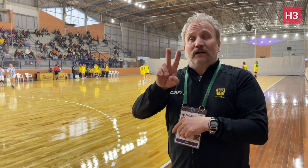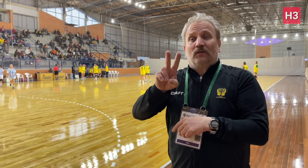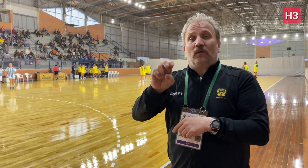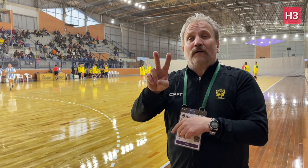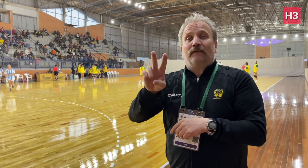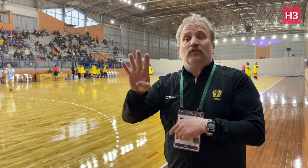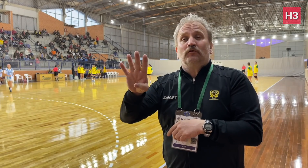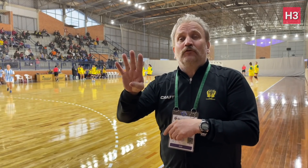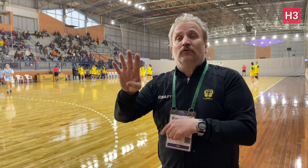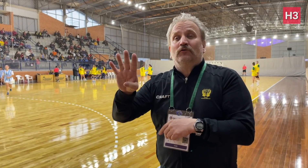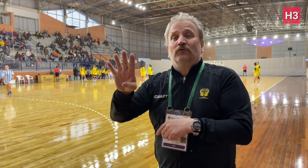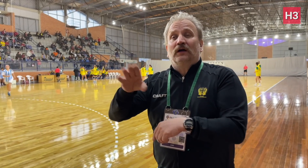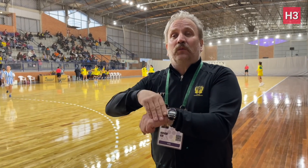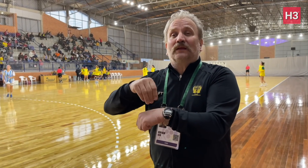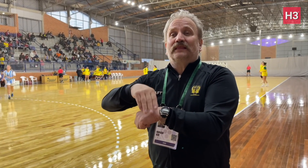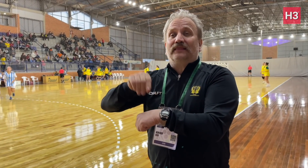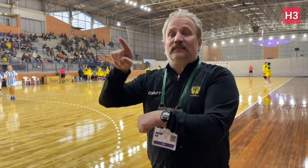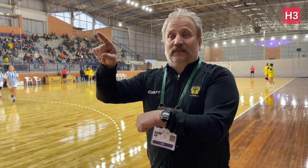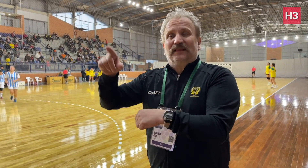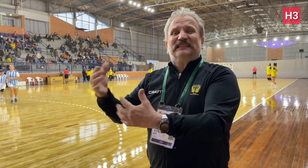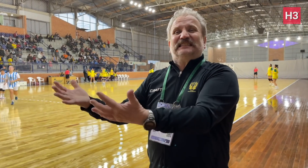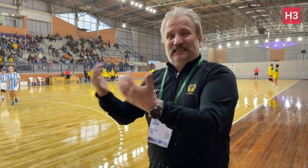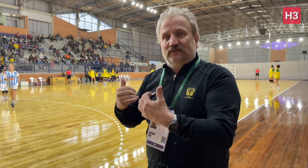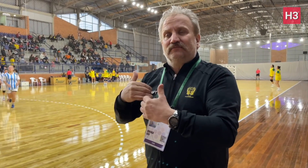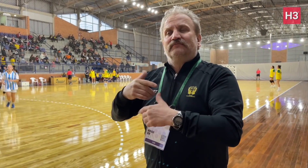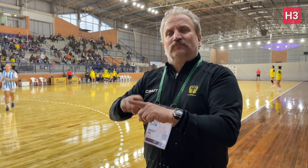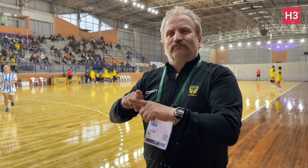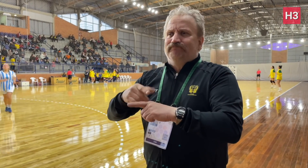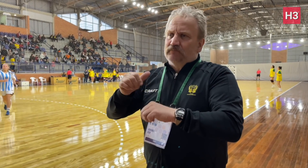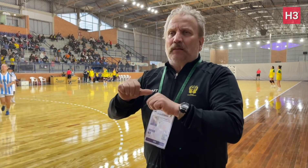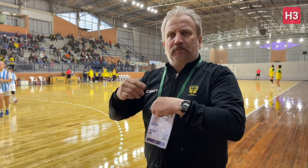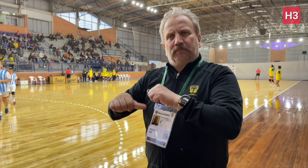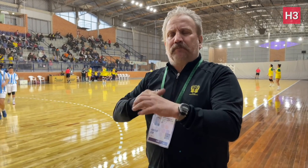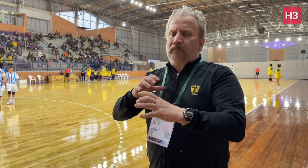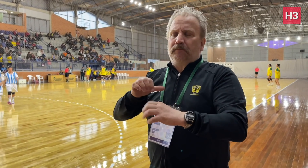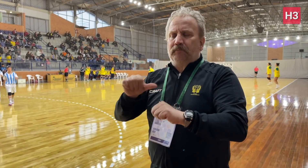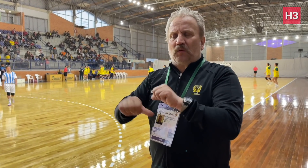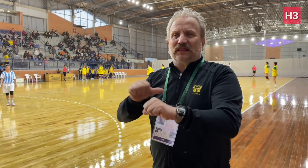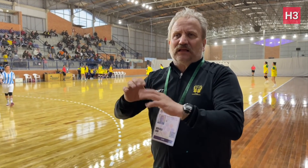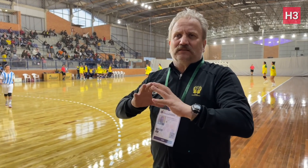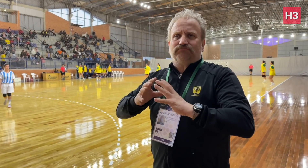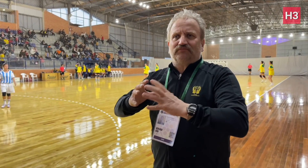in Sweden will happen in 2024 too. We need to keep the ball rolling.